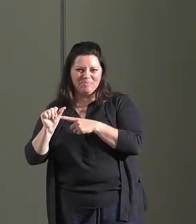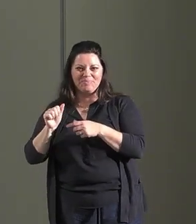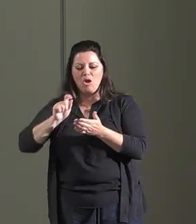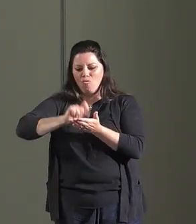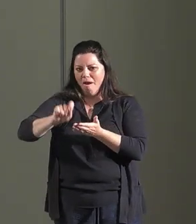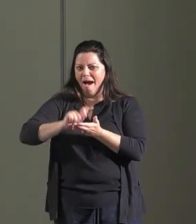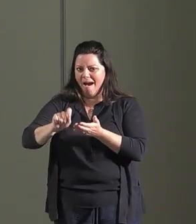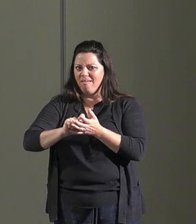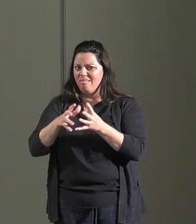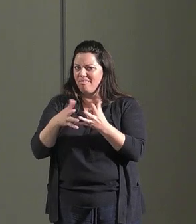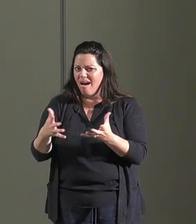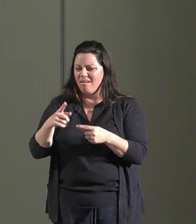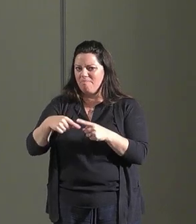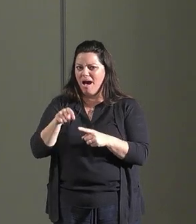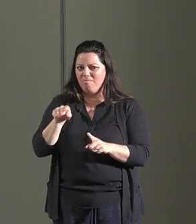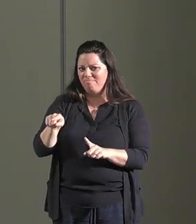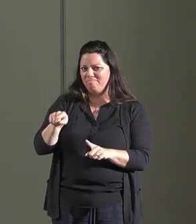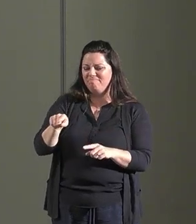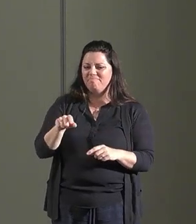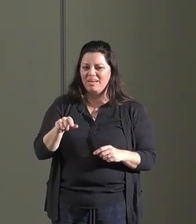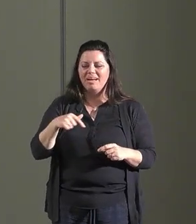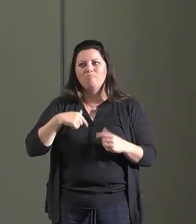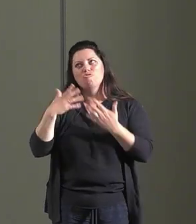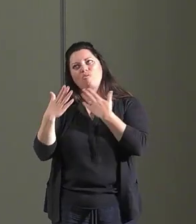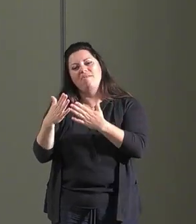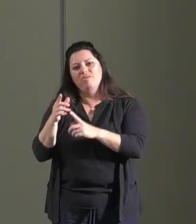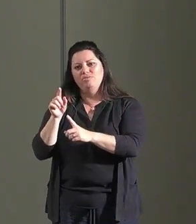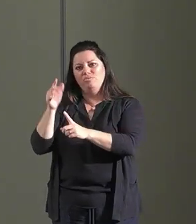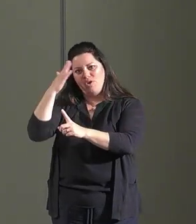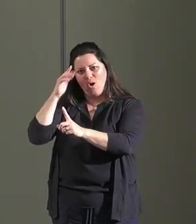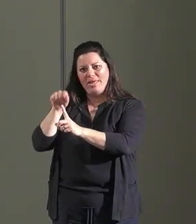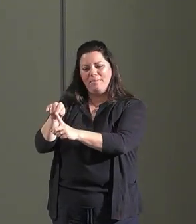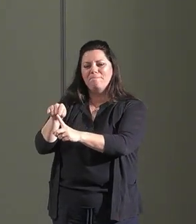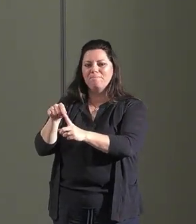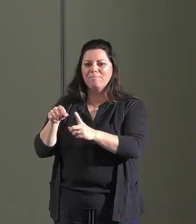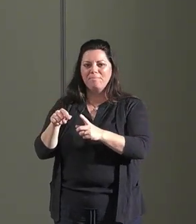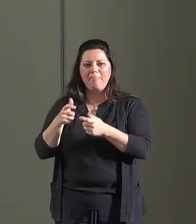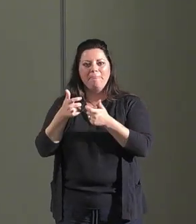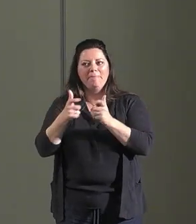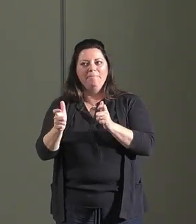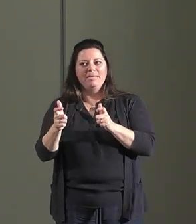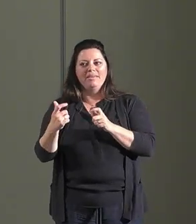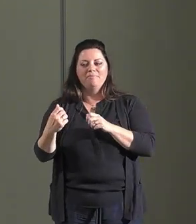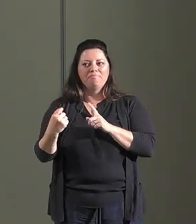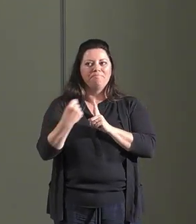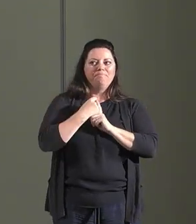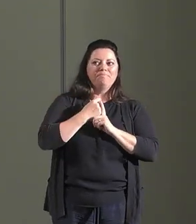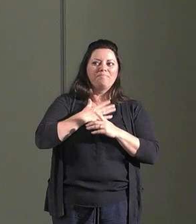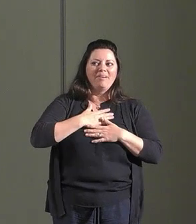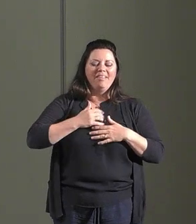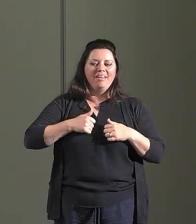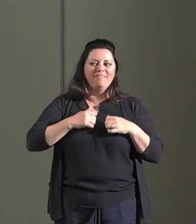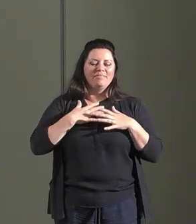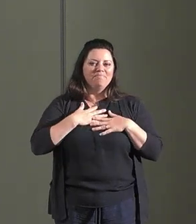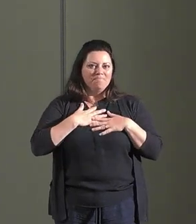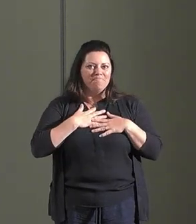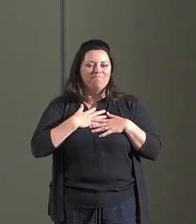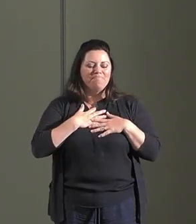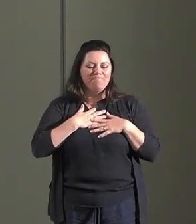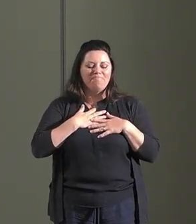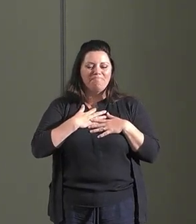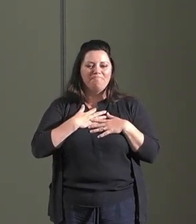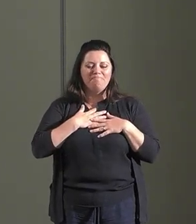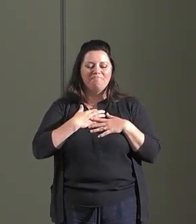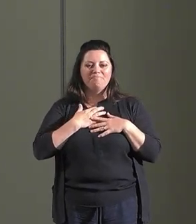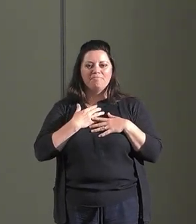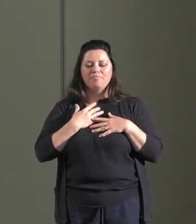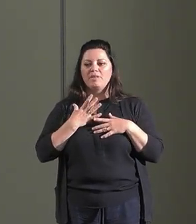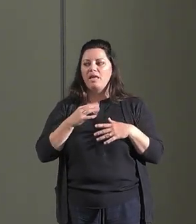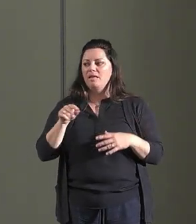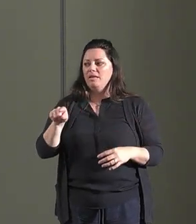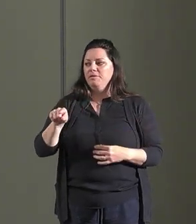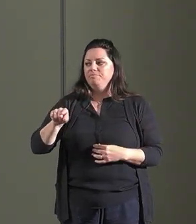about. He -- I'm grateful to know him he made a huge difference on my life. And I've -- we've